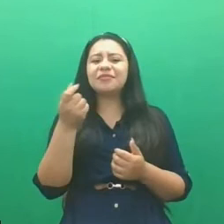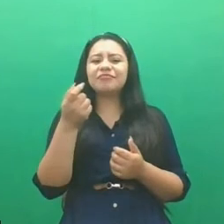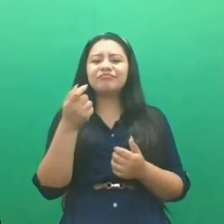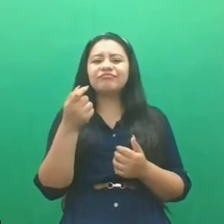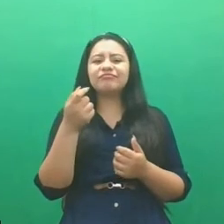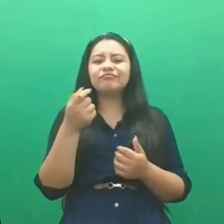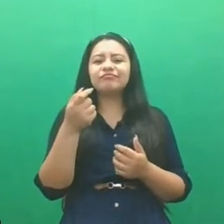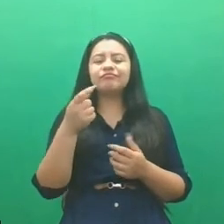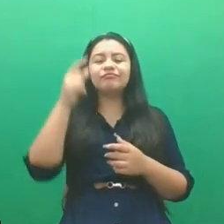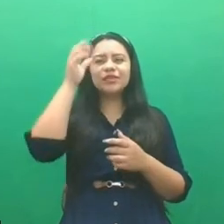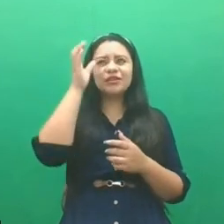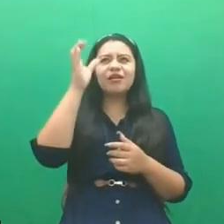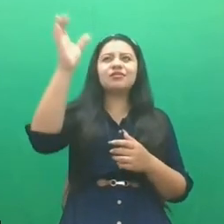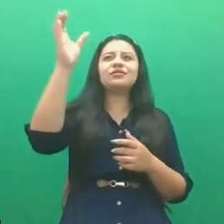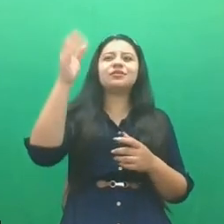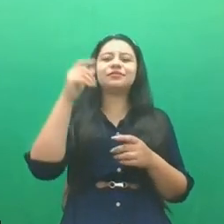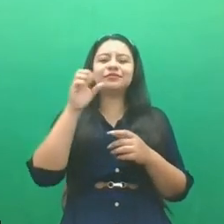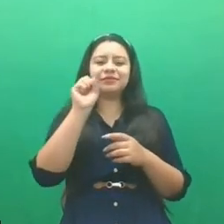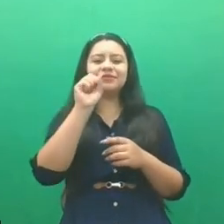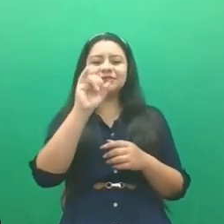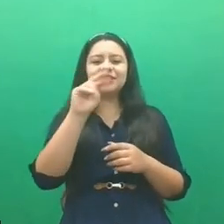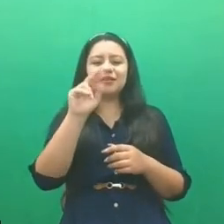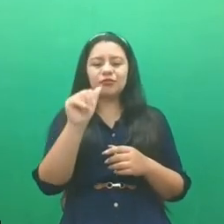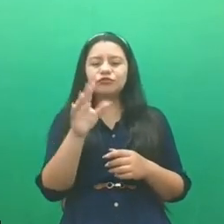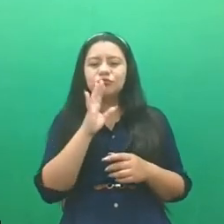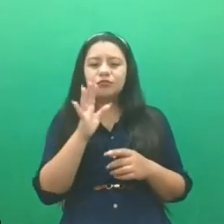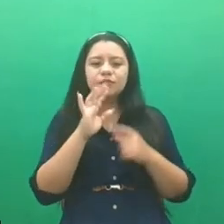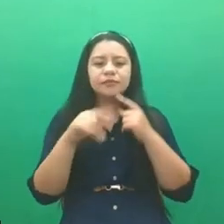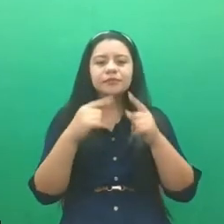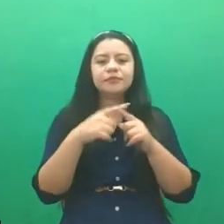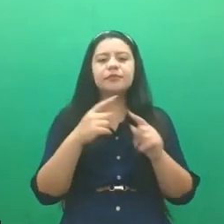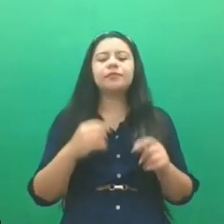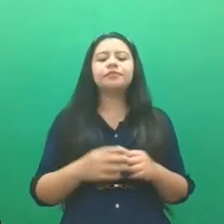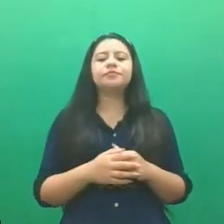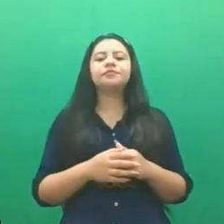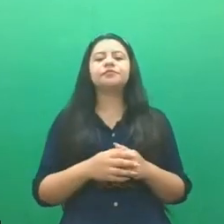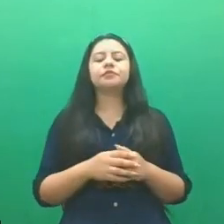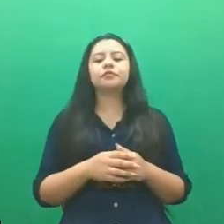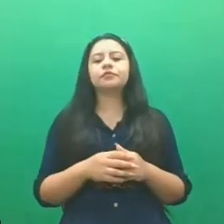trying to catalog the sword and surfacing those properties that may not fit into your typical